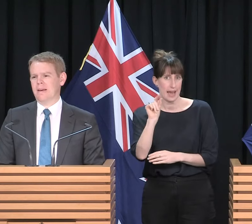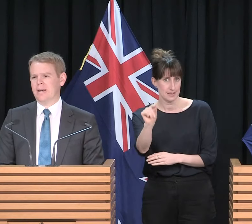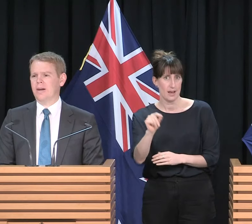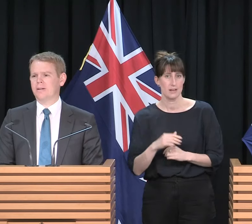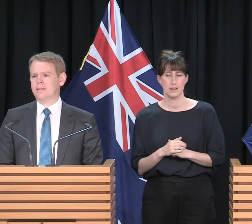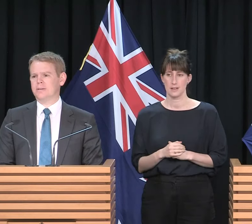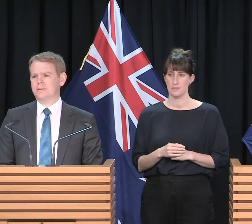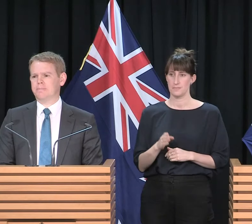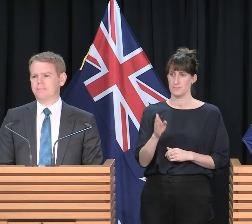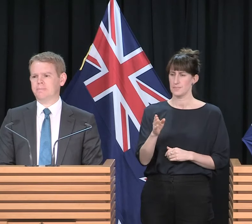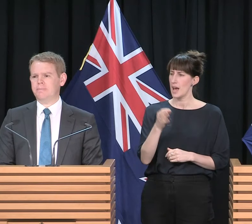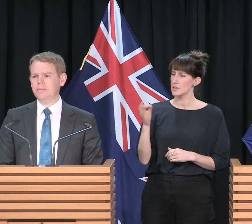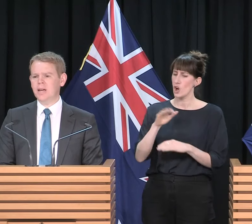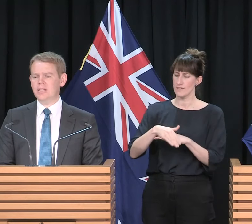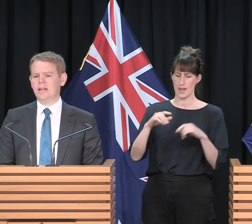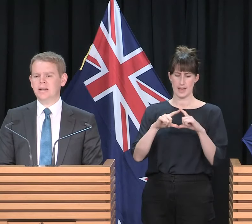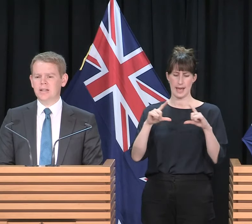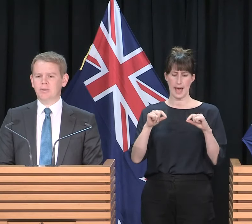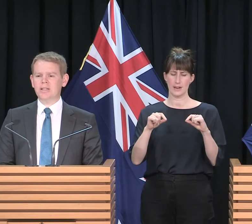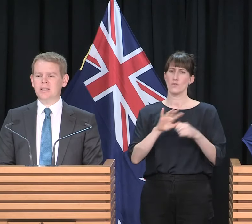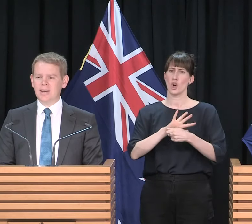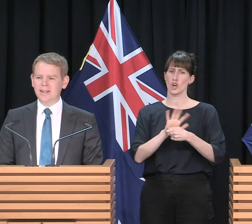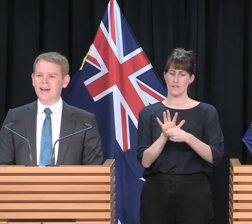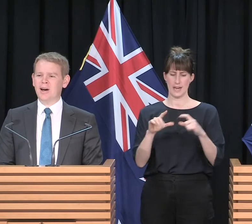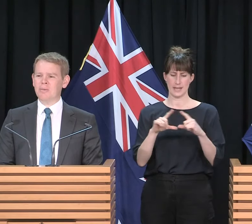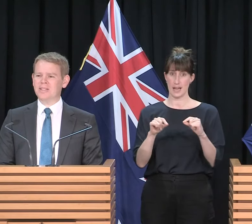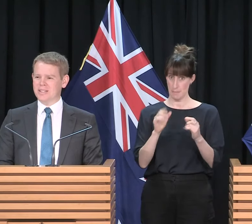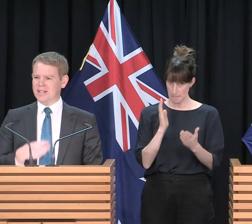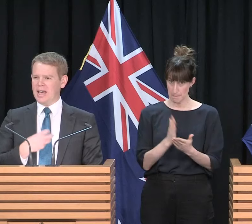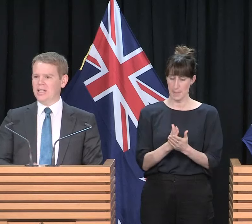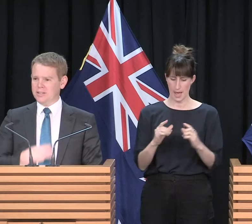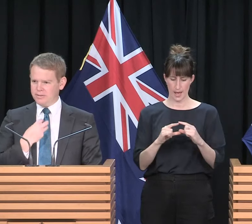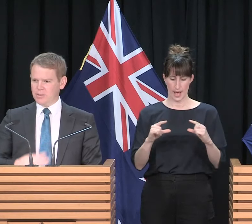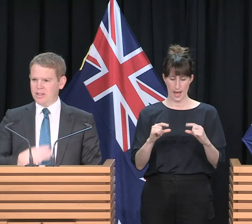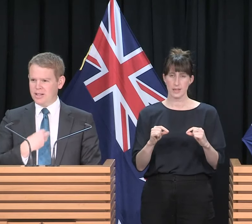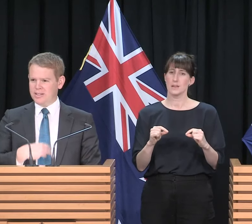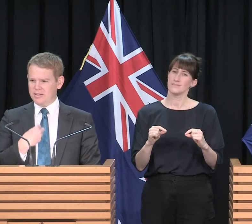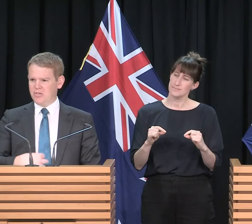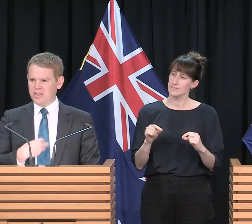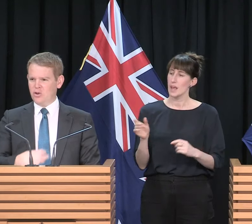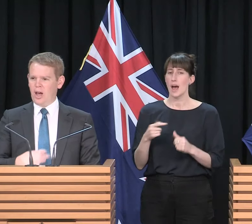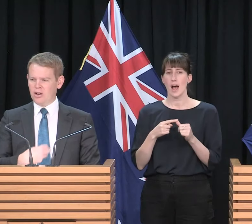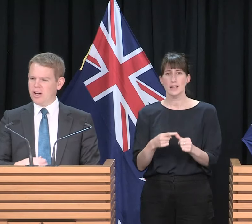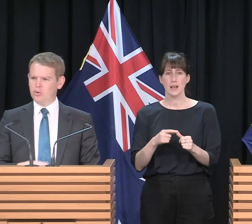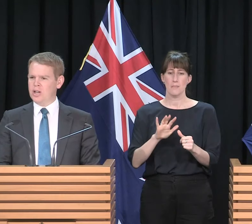in office, and that includes using all of the tools at our disposal to ensure New